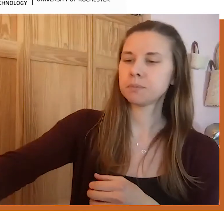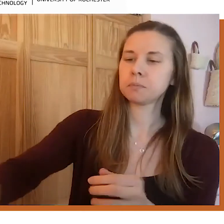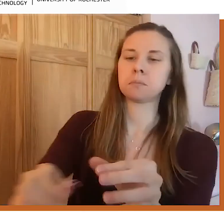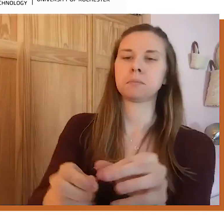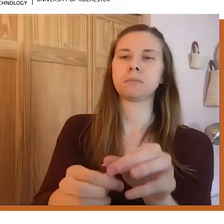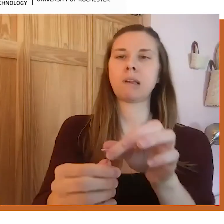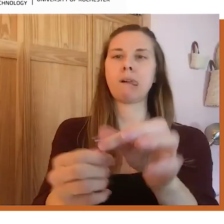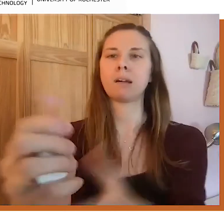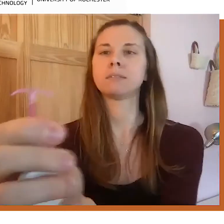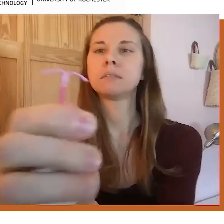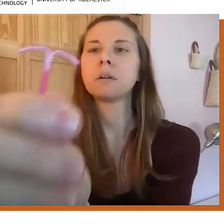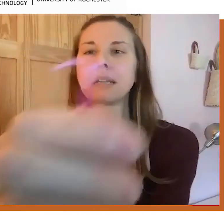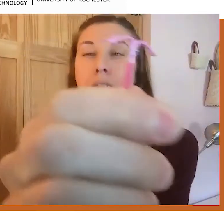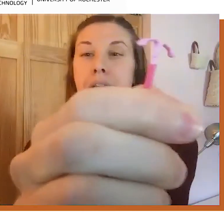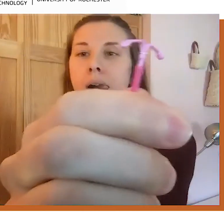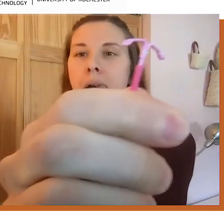One looks like this. You can see here.